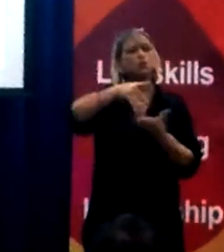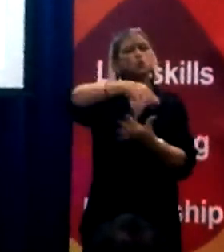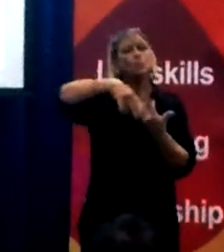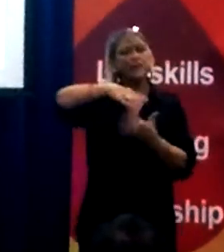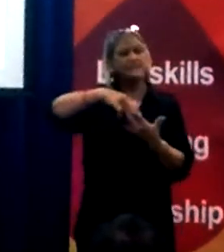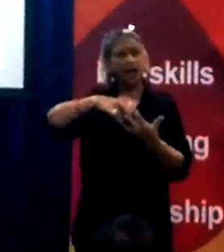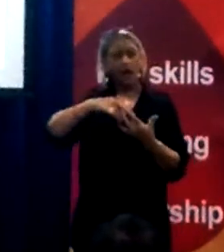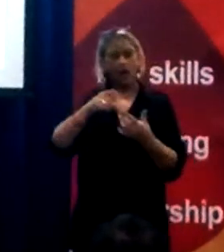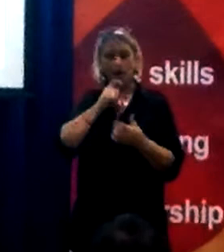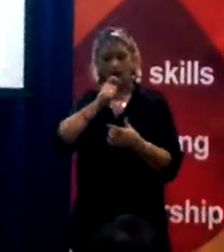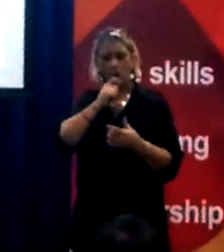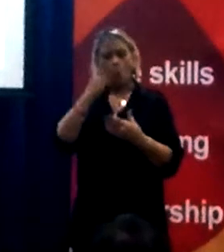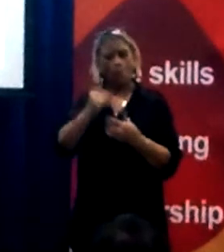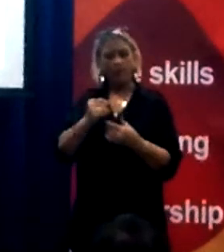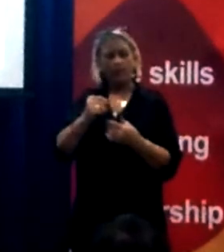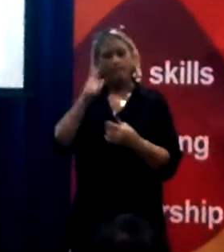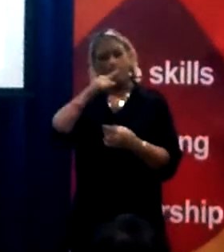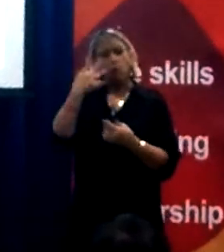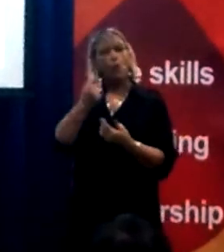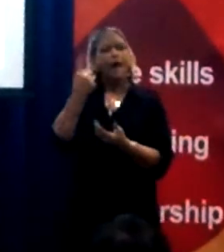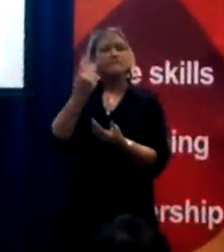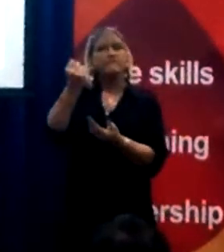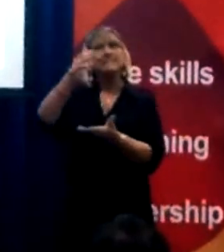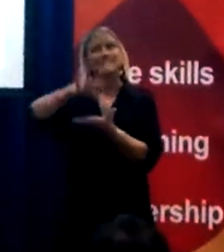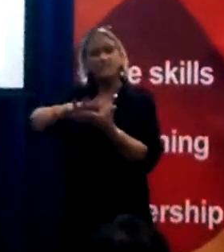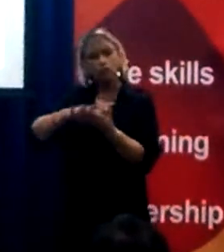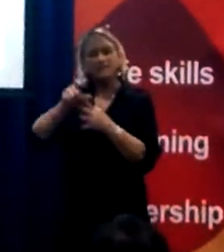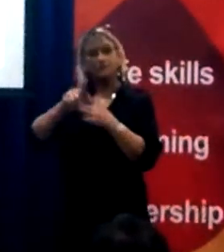Our findings were positive and the survey showed many people were exercising safe use